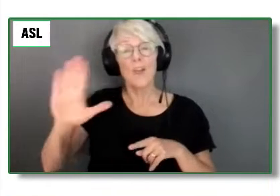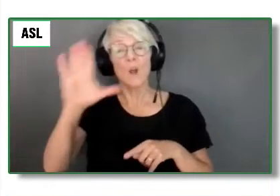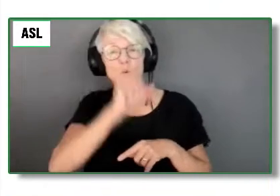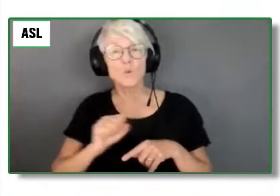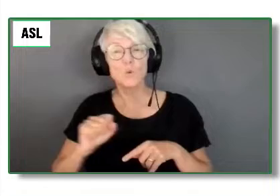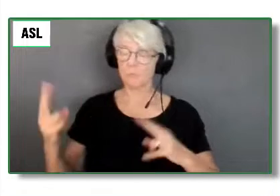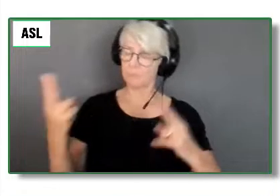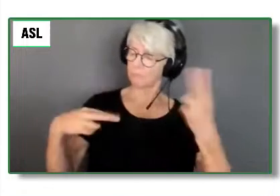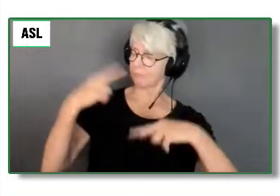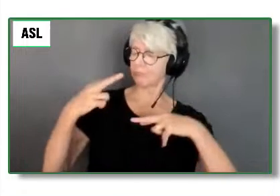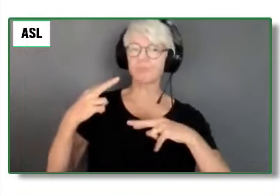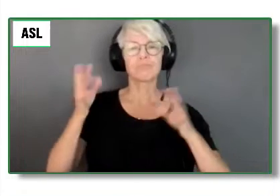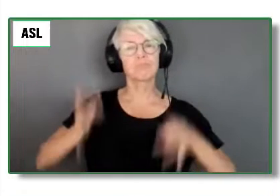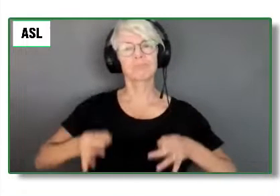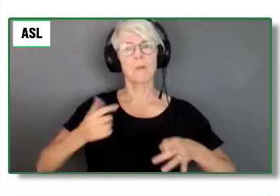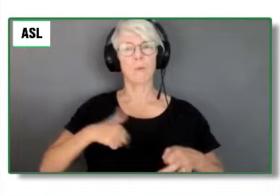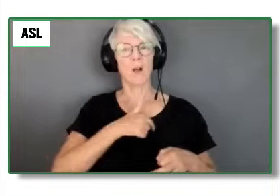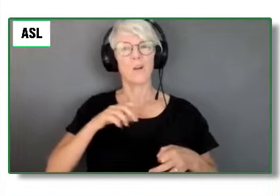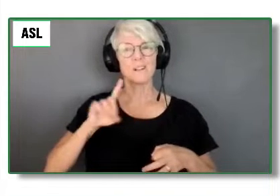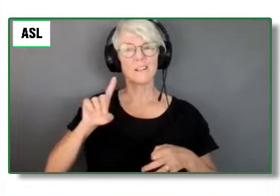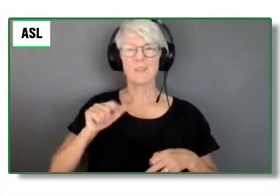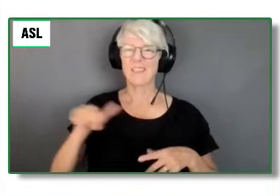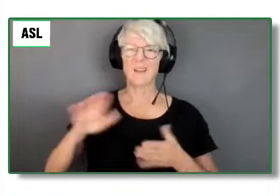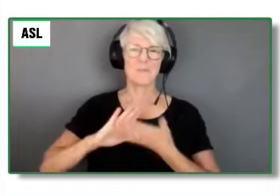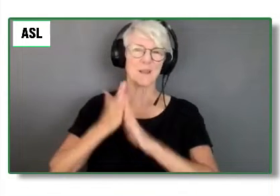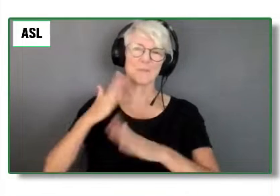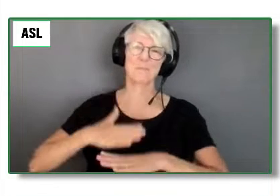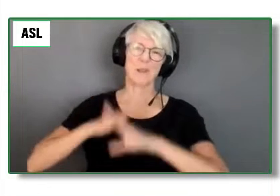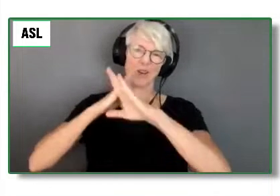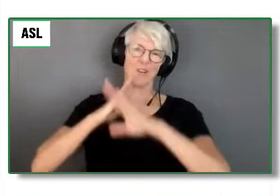Quick example, many years ago national parks here in